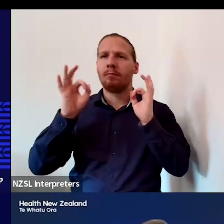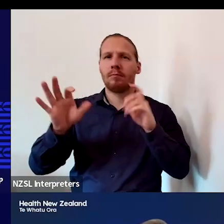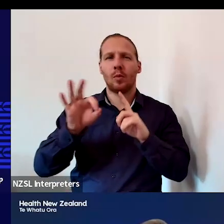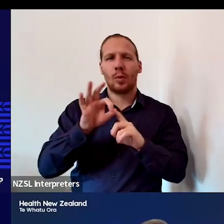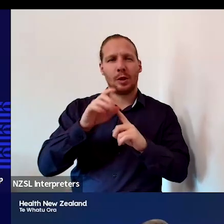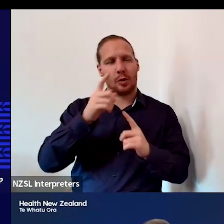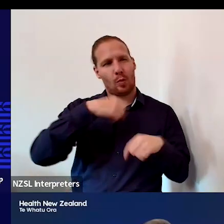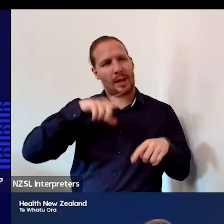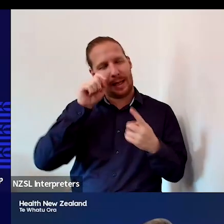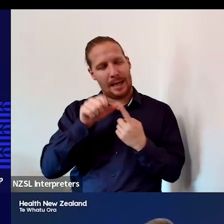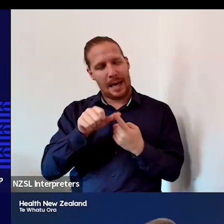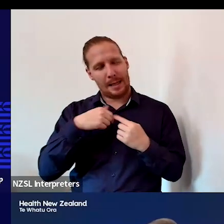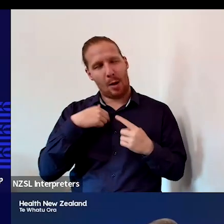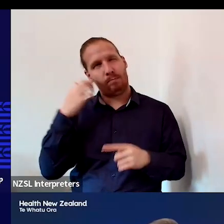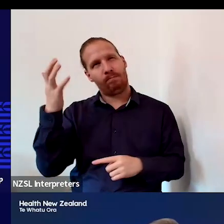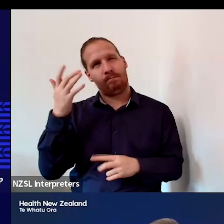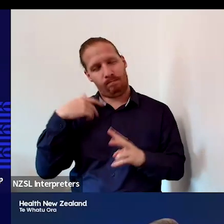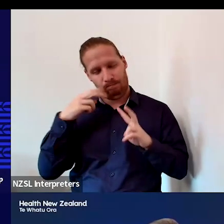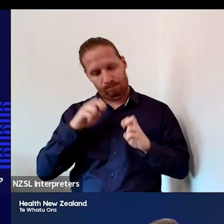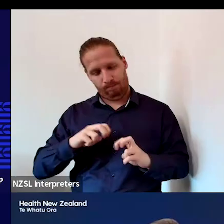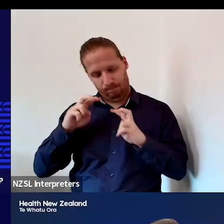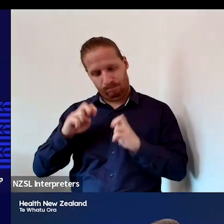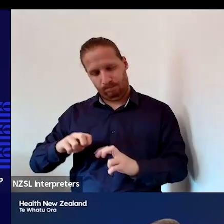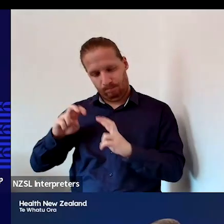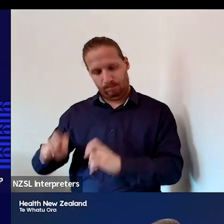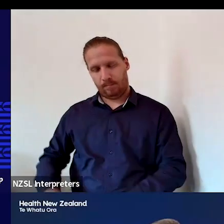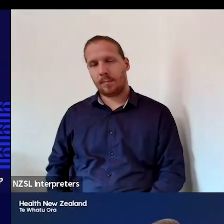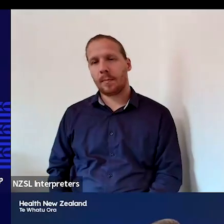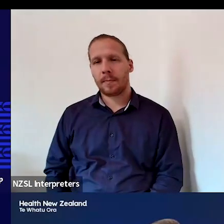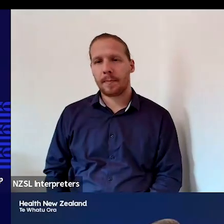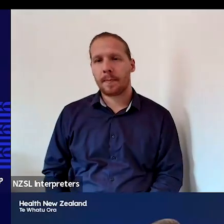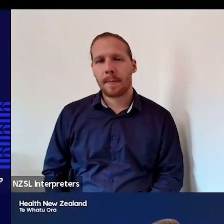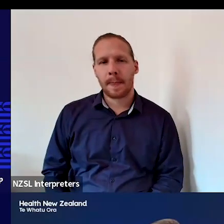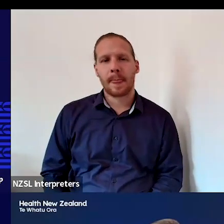That can be answered by them in their teams and in the data access. I mean, John, do you have any thoughts?